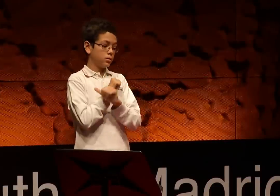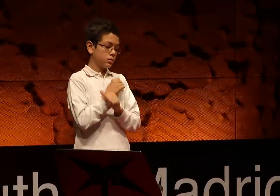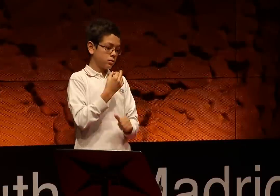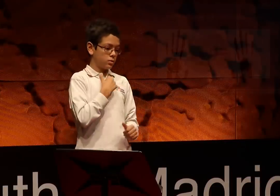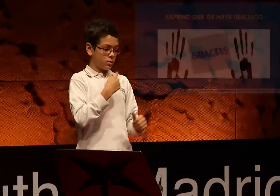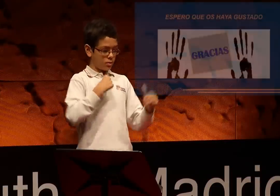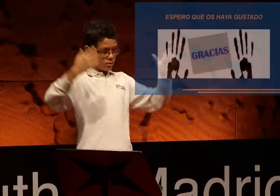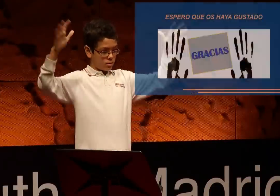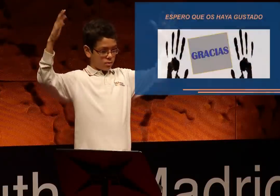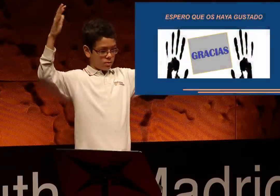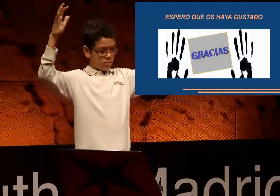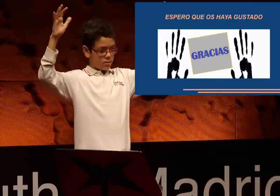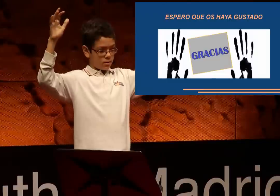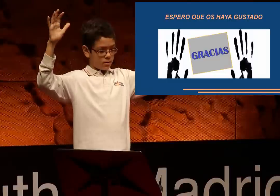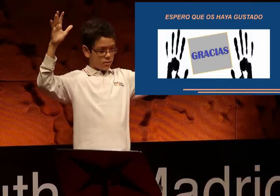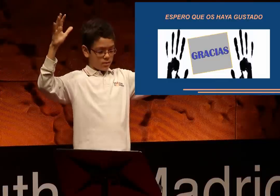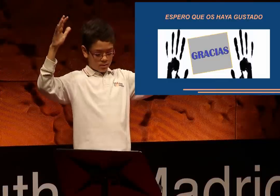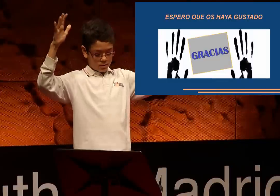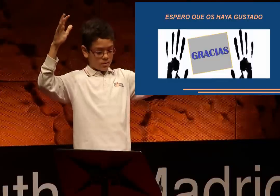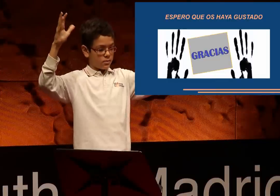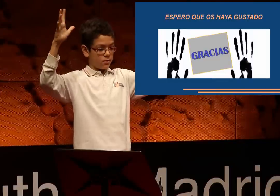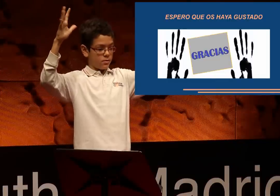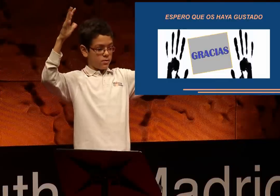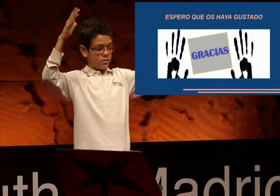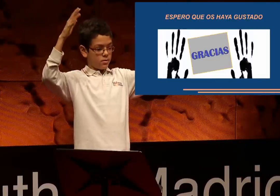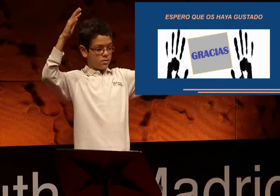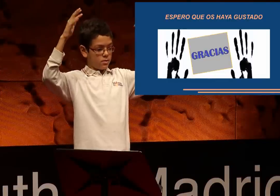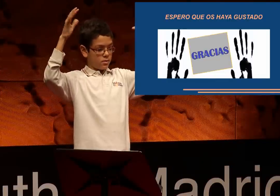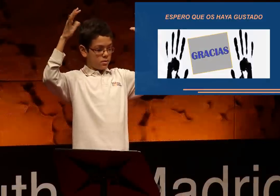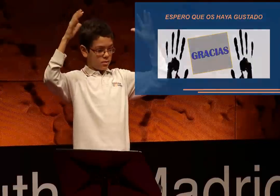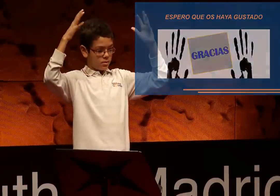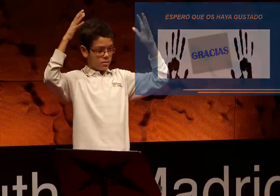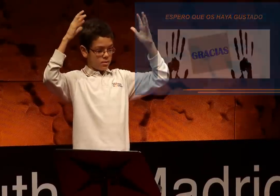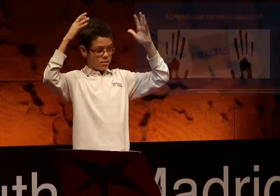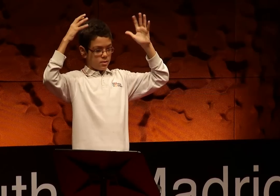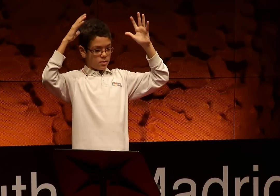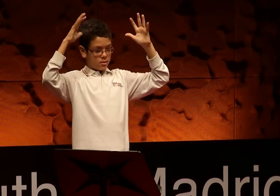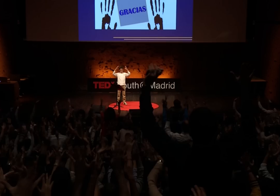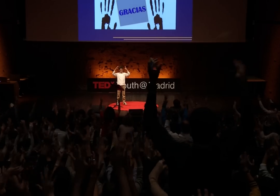Thank you very much for listening to me, I hope you like it. Thank you very much!